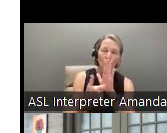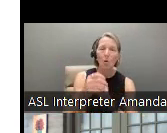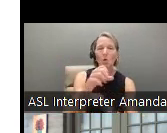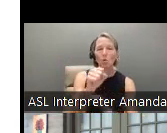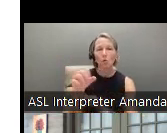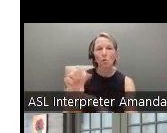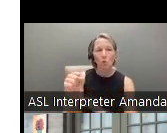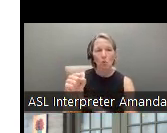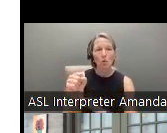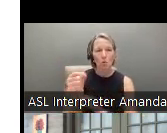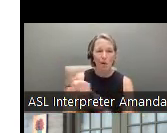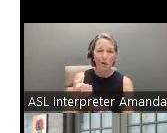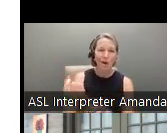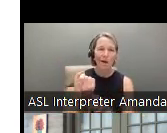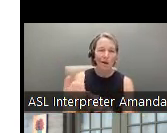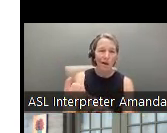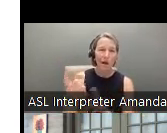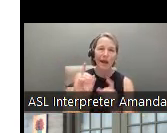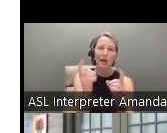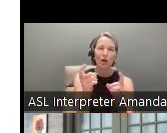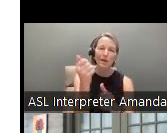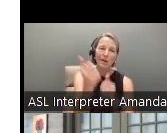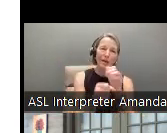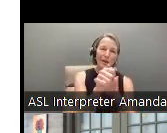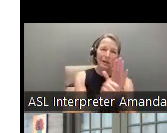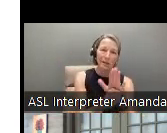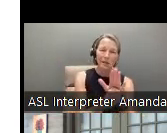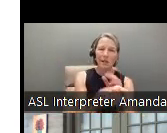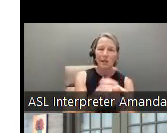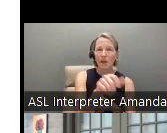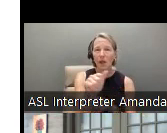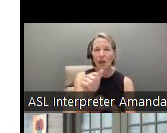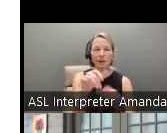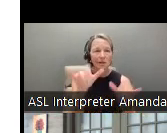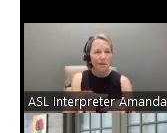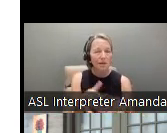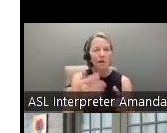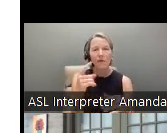to make annual grants to each each of the state's P&As systems for for the purpose of